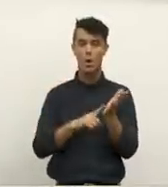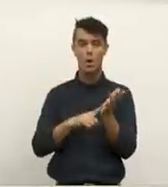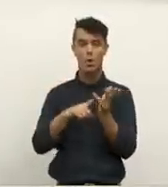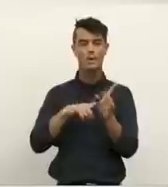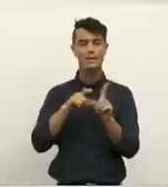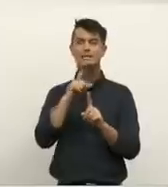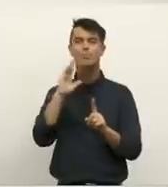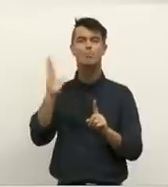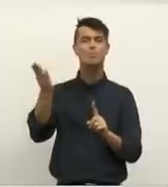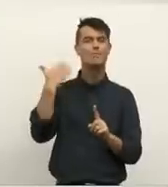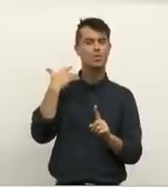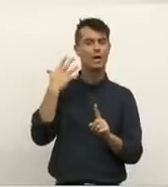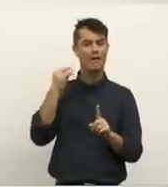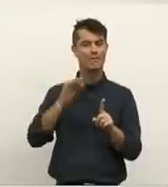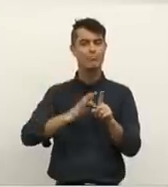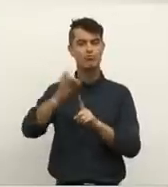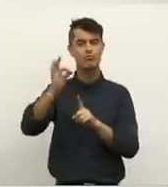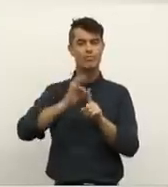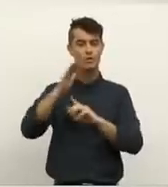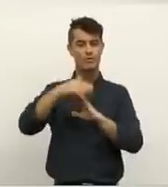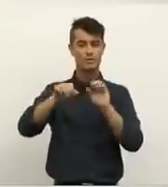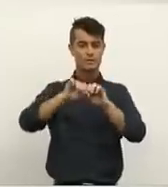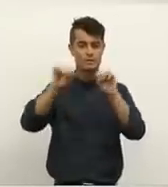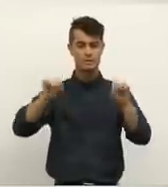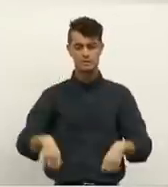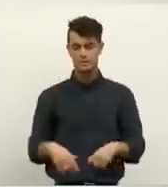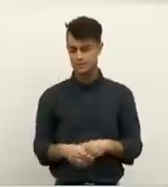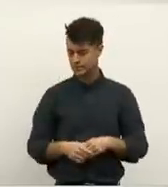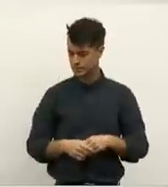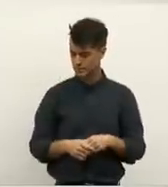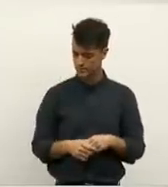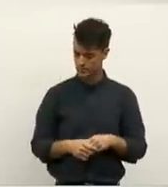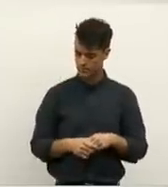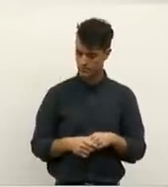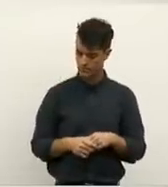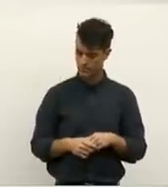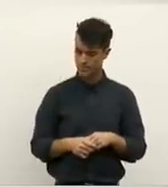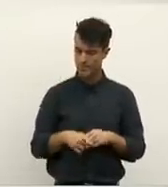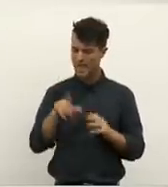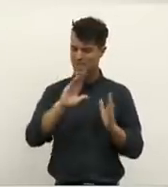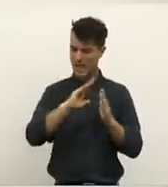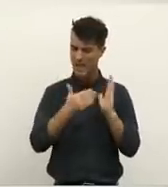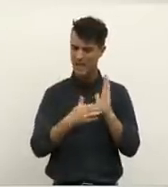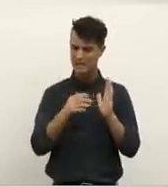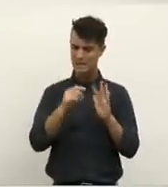touched on was, I think the question that last part of the question was,